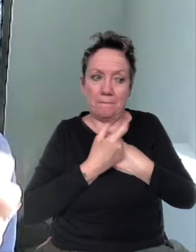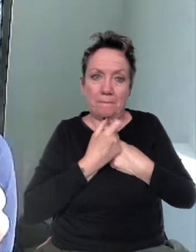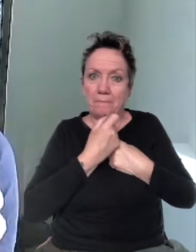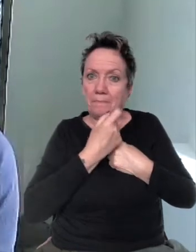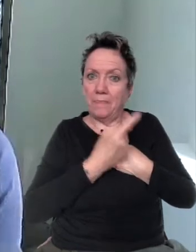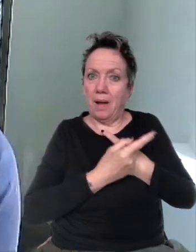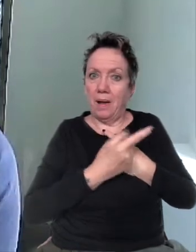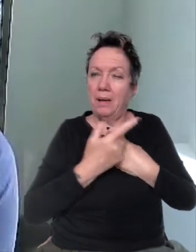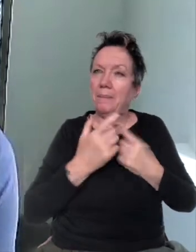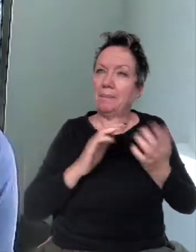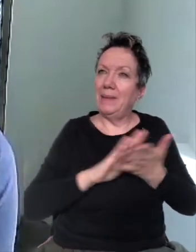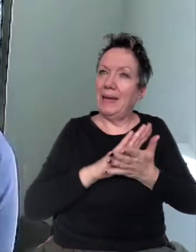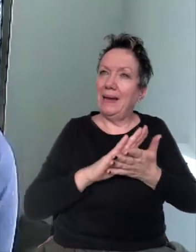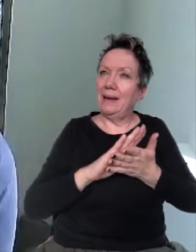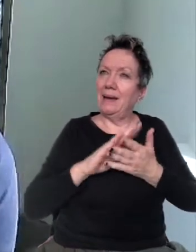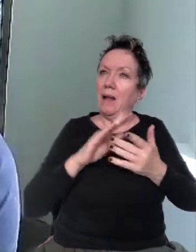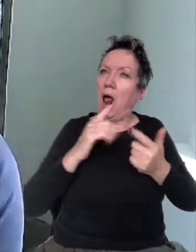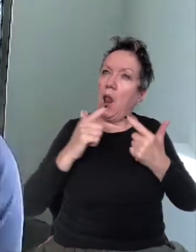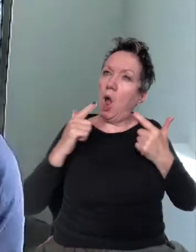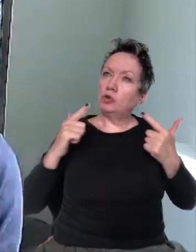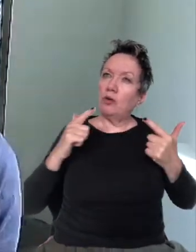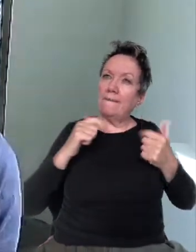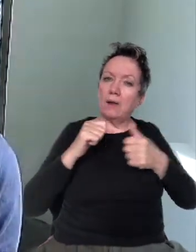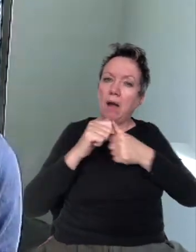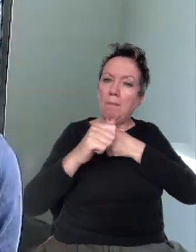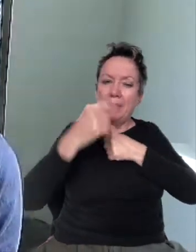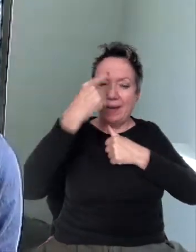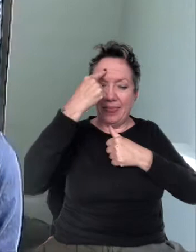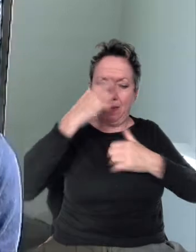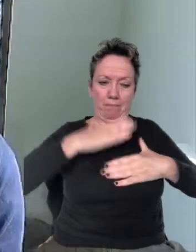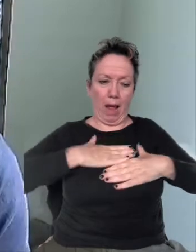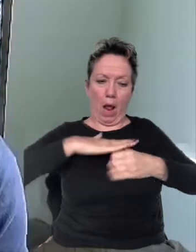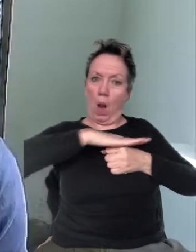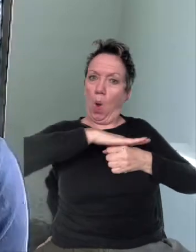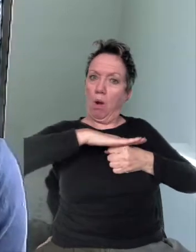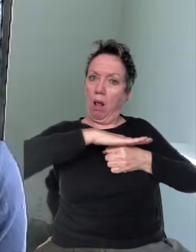all of us things valuing what we're making and who we're making it for.